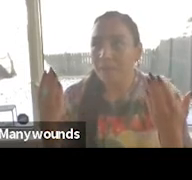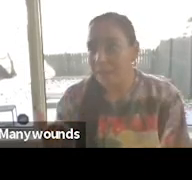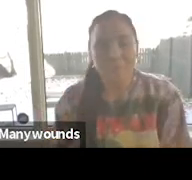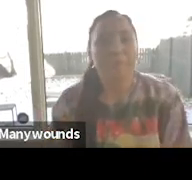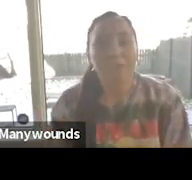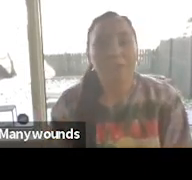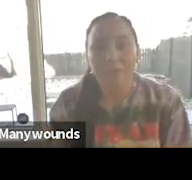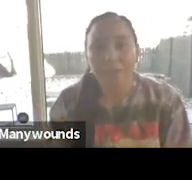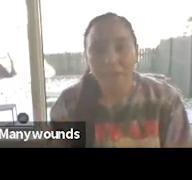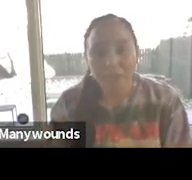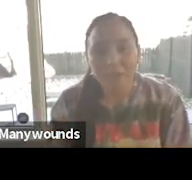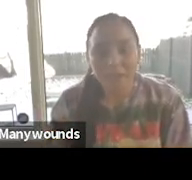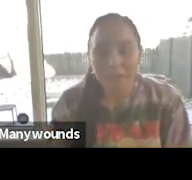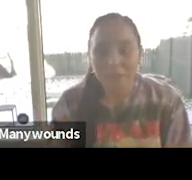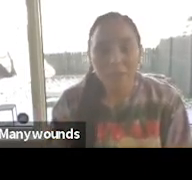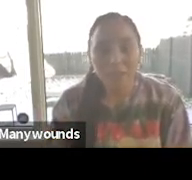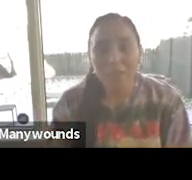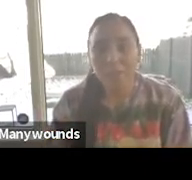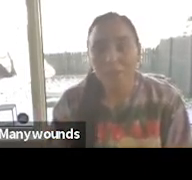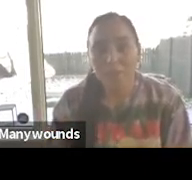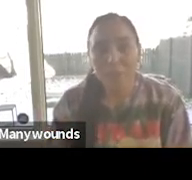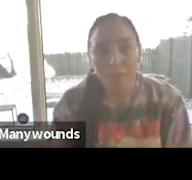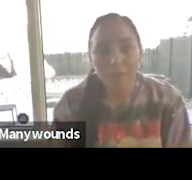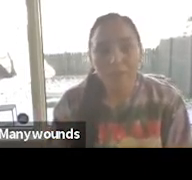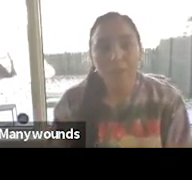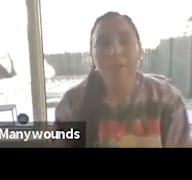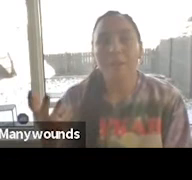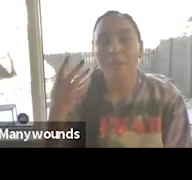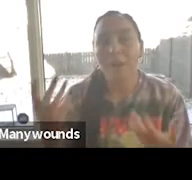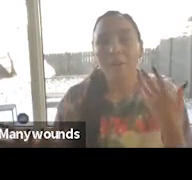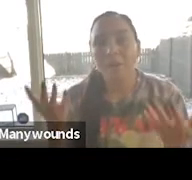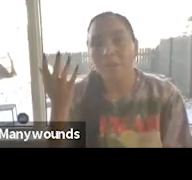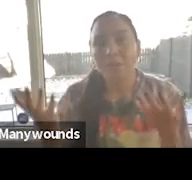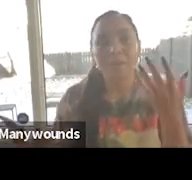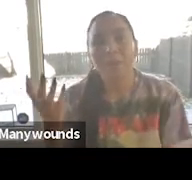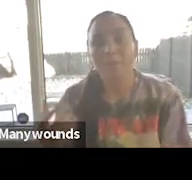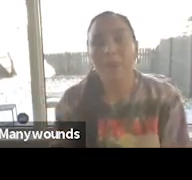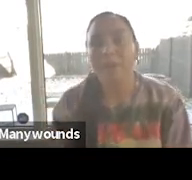Yeah, they are solid and they're always there to remind us of, you know, keeping that balance.